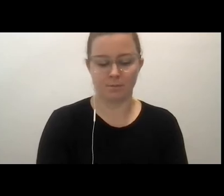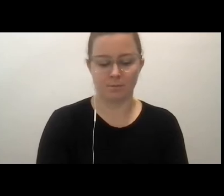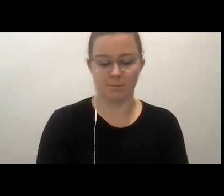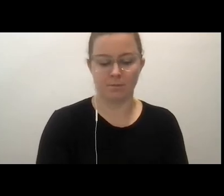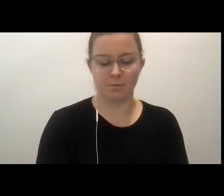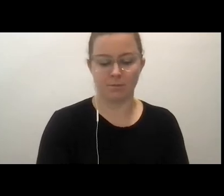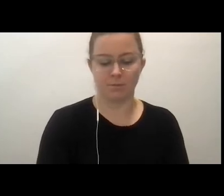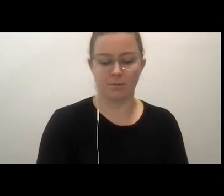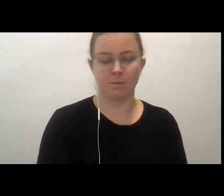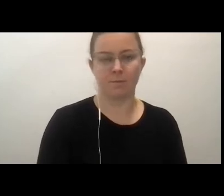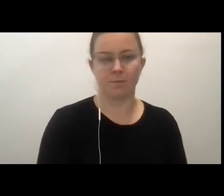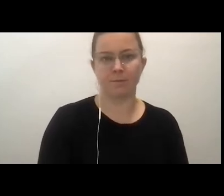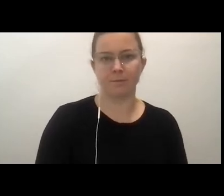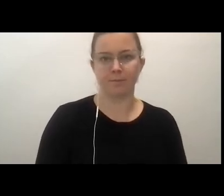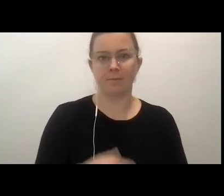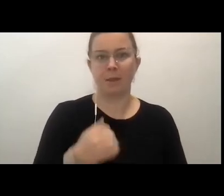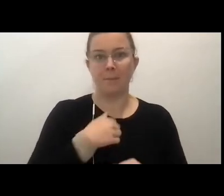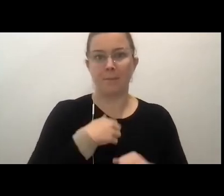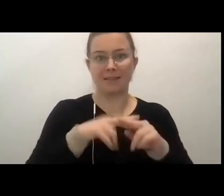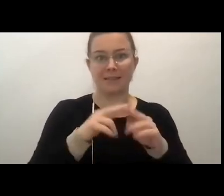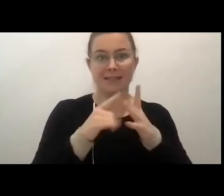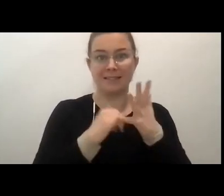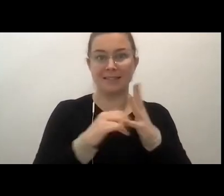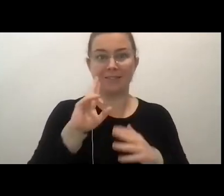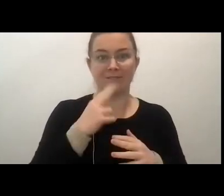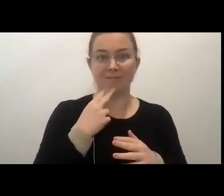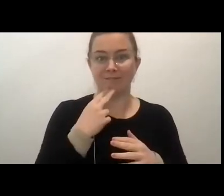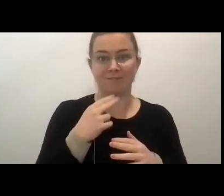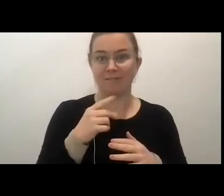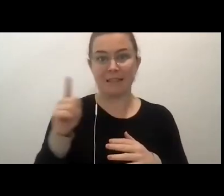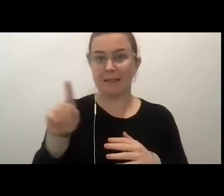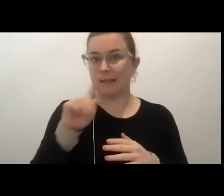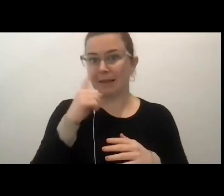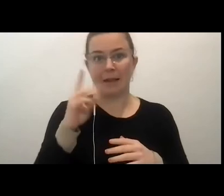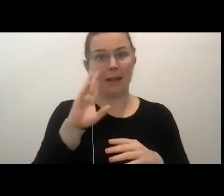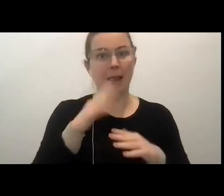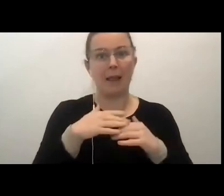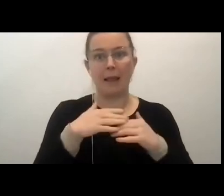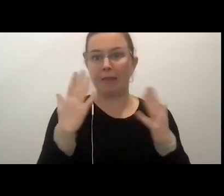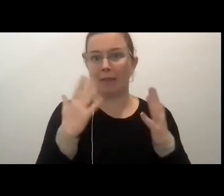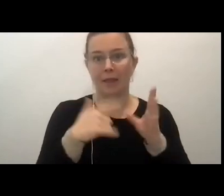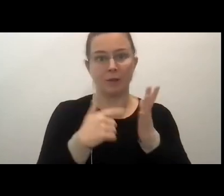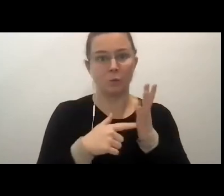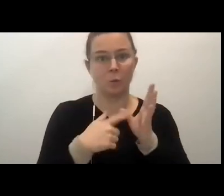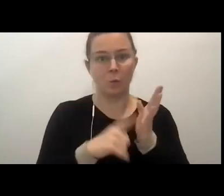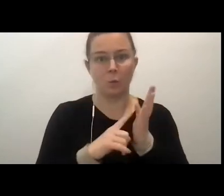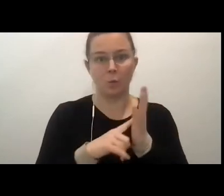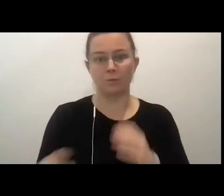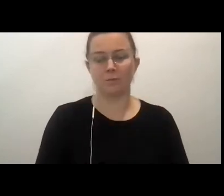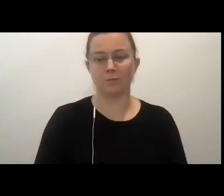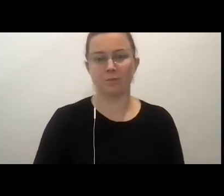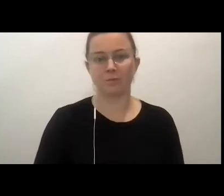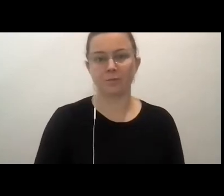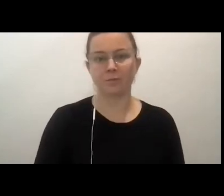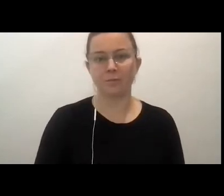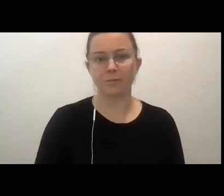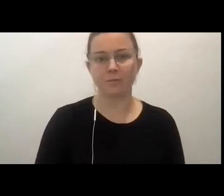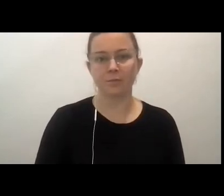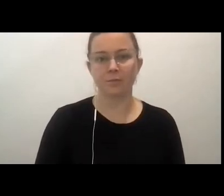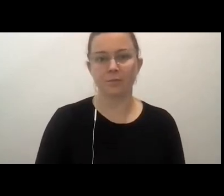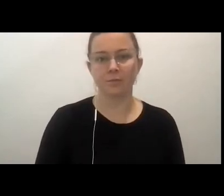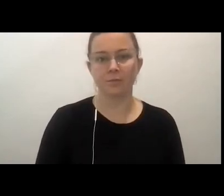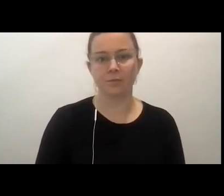He cannot hear anything at all